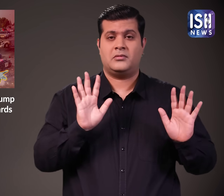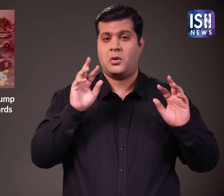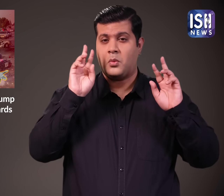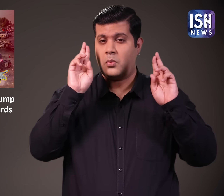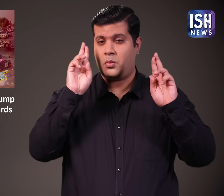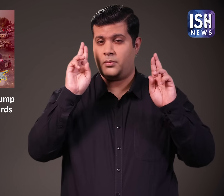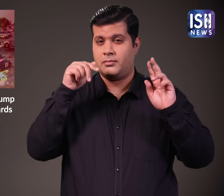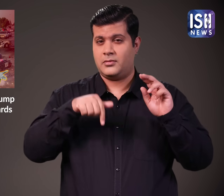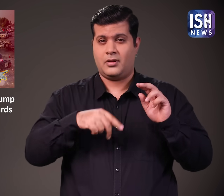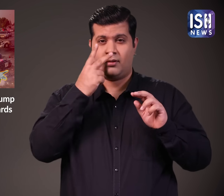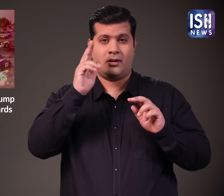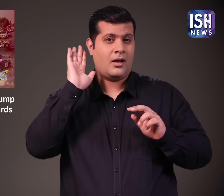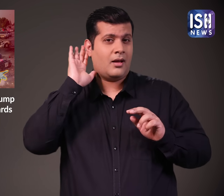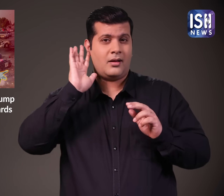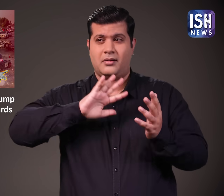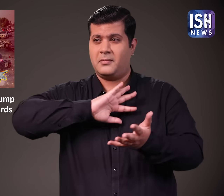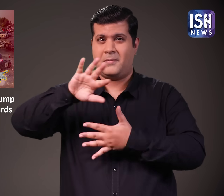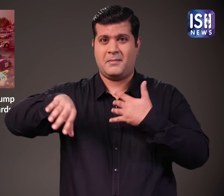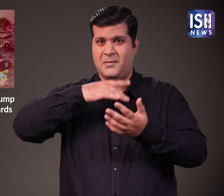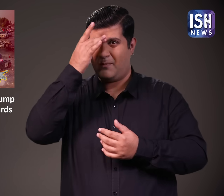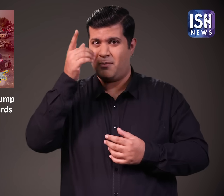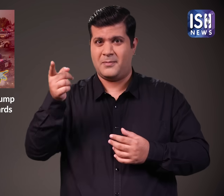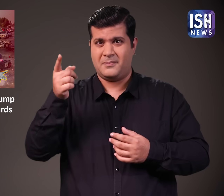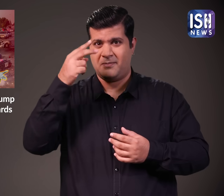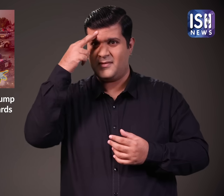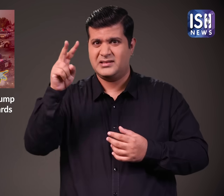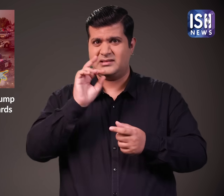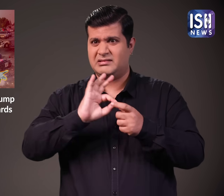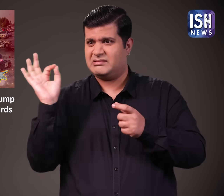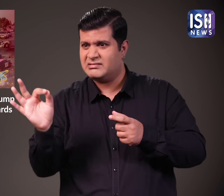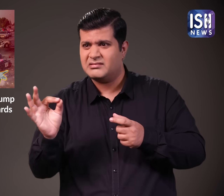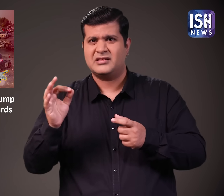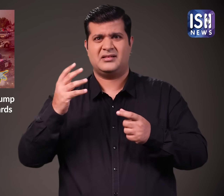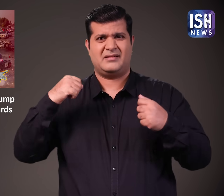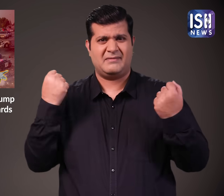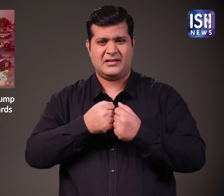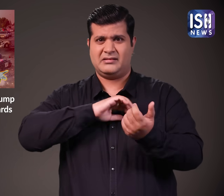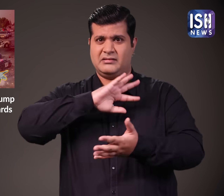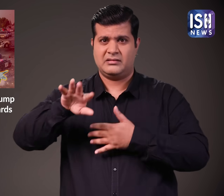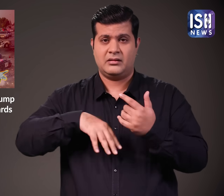Let's hope that after the chaos is being created by the Mexico,